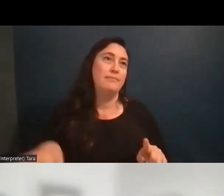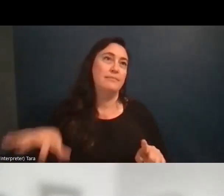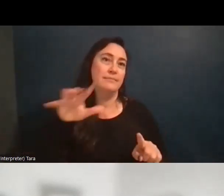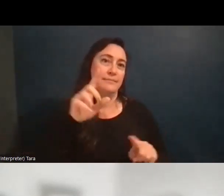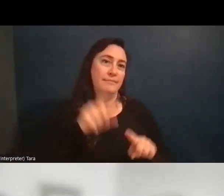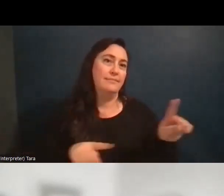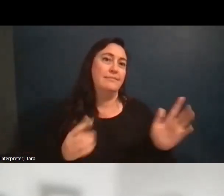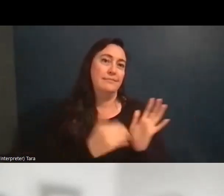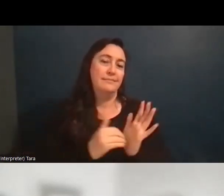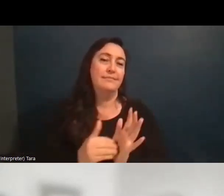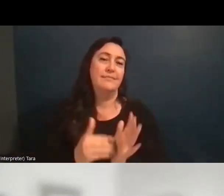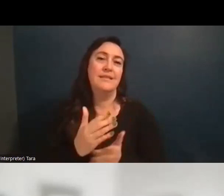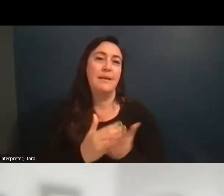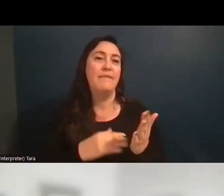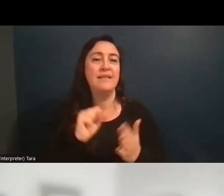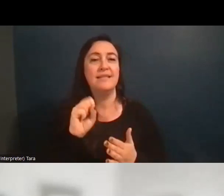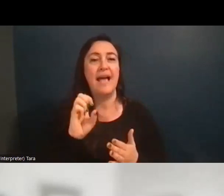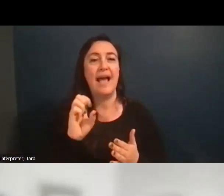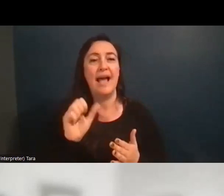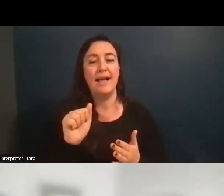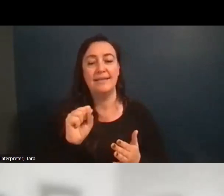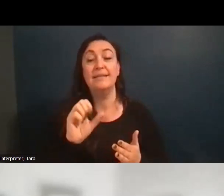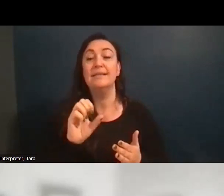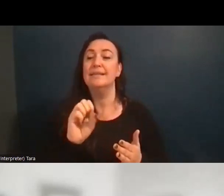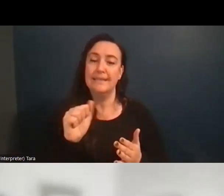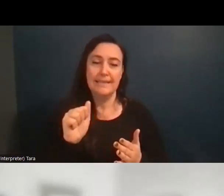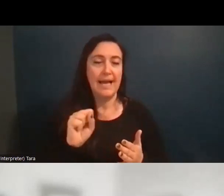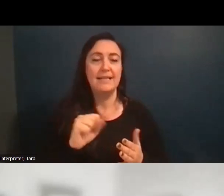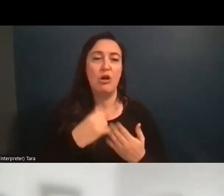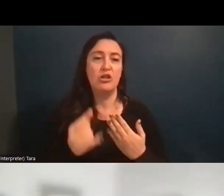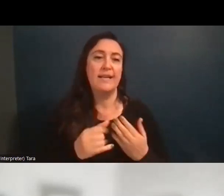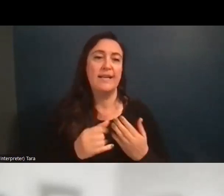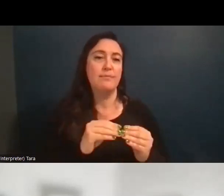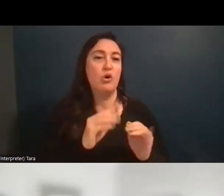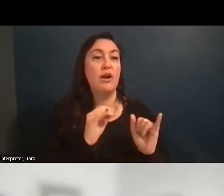with more individually, things like providing lunch, showing up